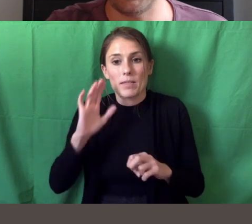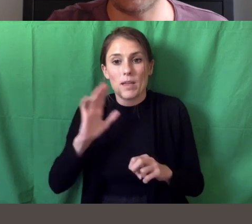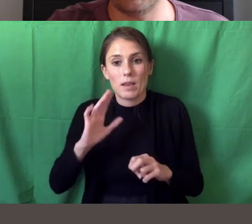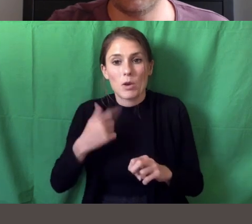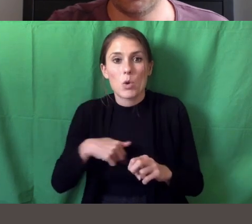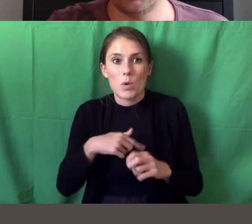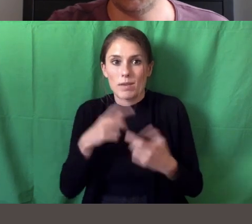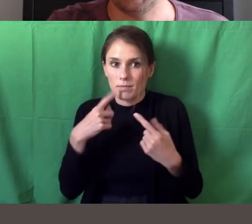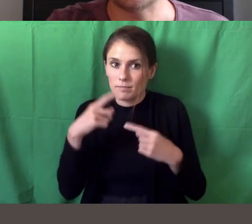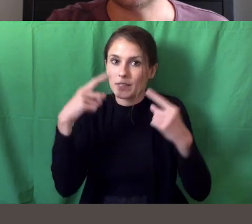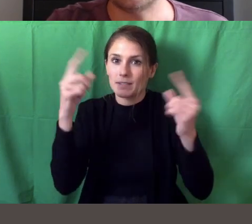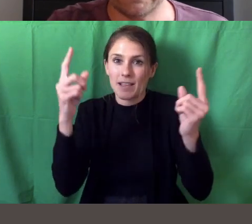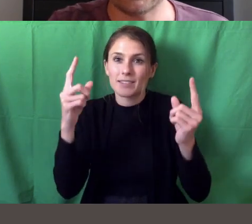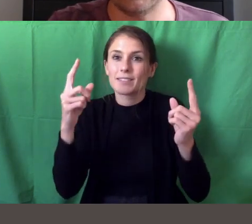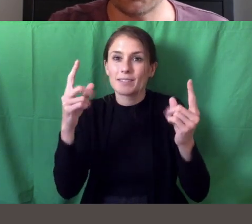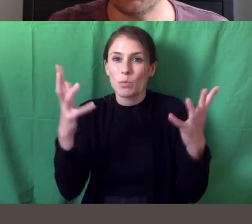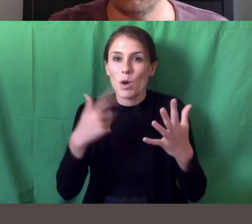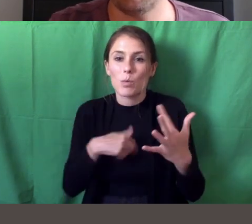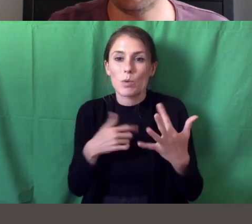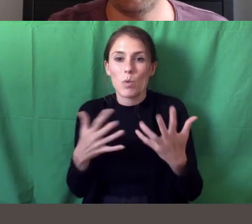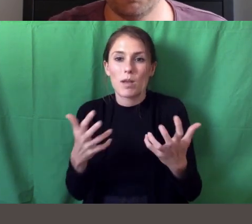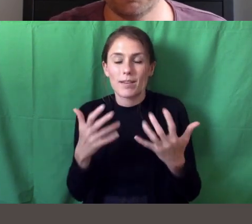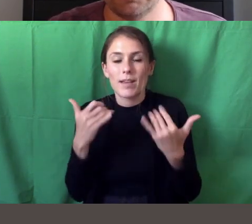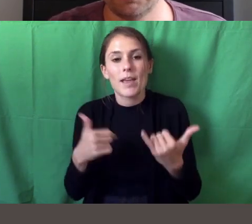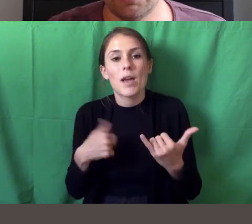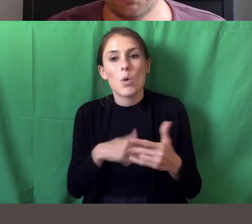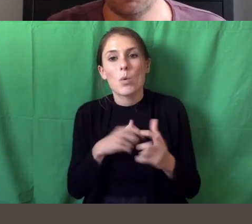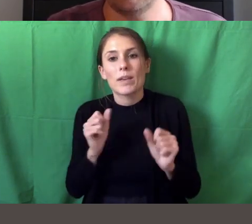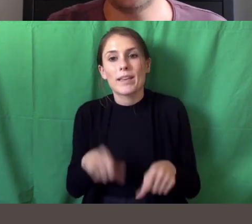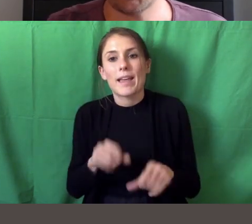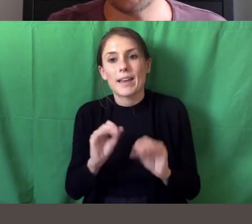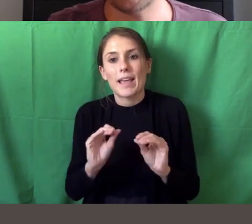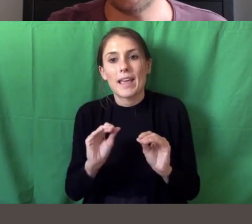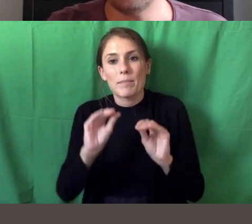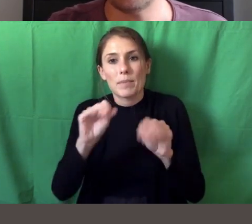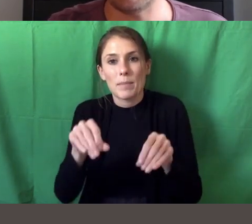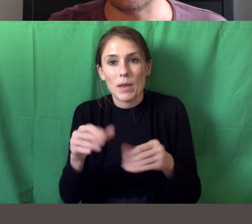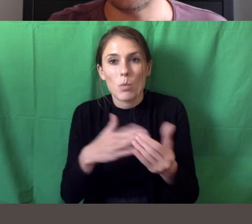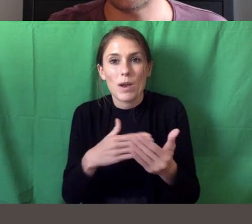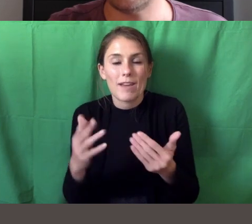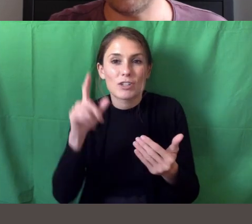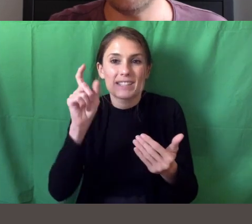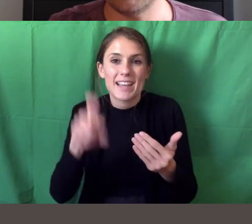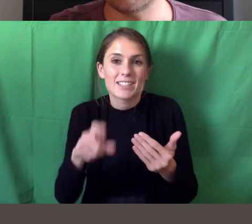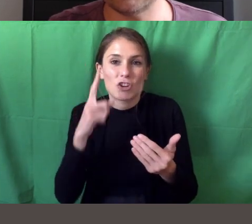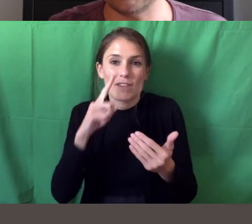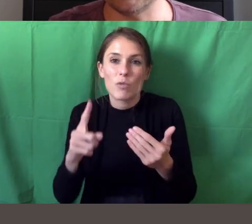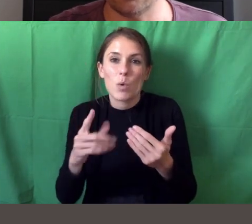Bernát identified as the issues back then, we exactly achieved what we wanted. Now we can